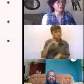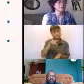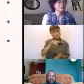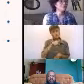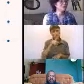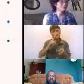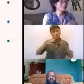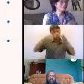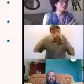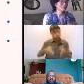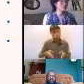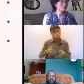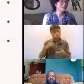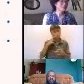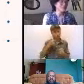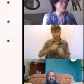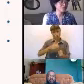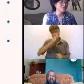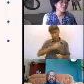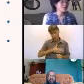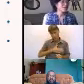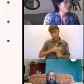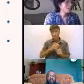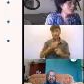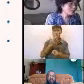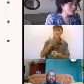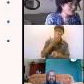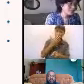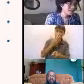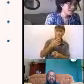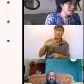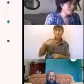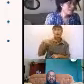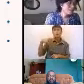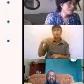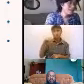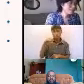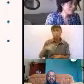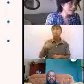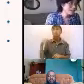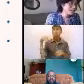person, a woman of colour enters the organization and white leadership sees it as like a honeymoon